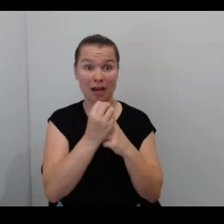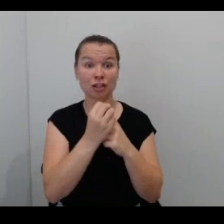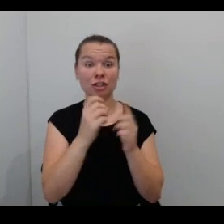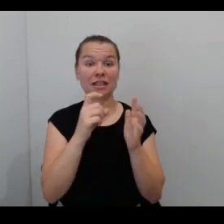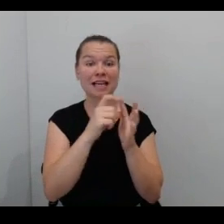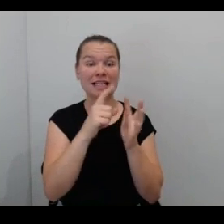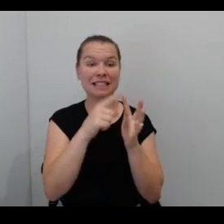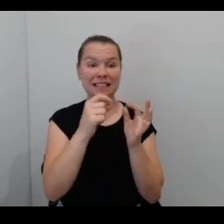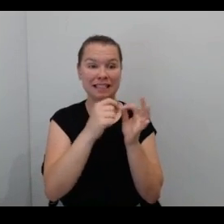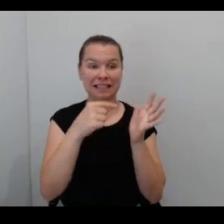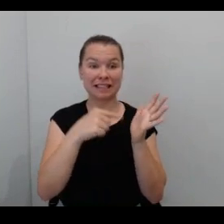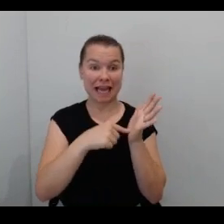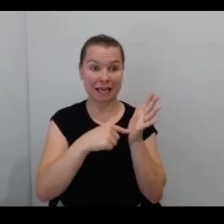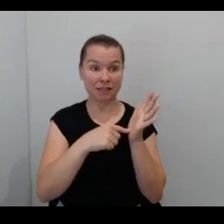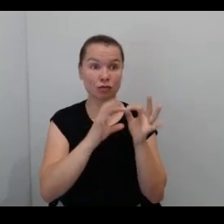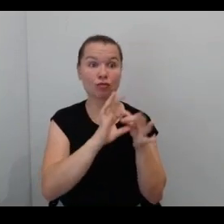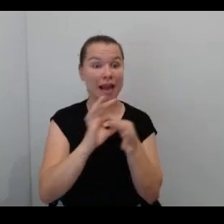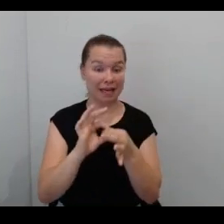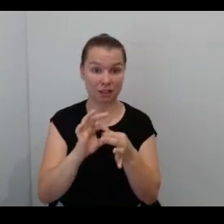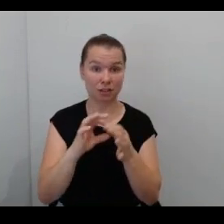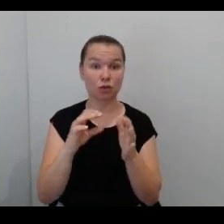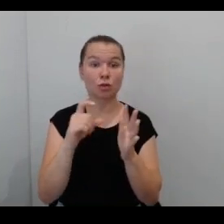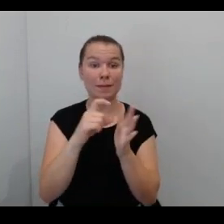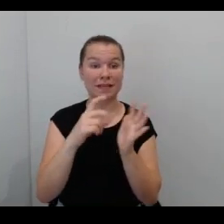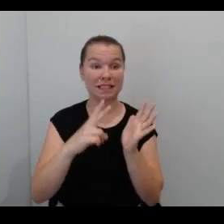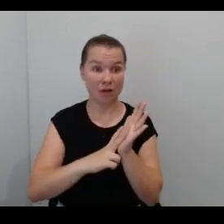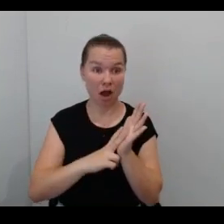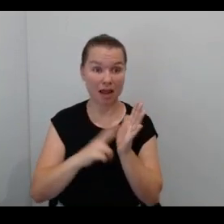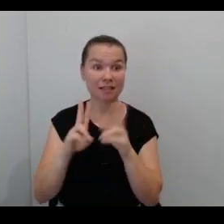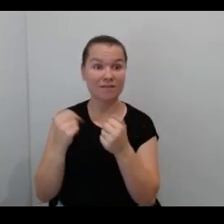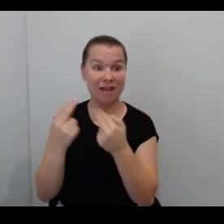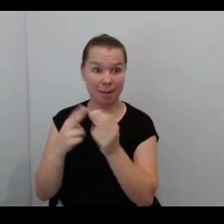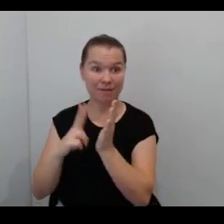and family violence and debt with the Department of Housing.